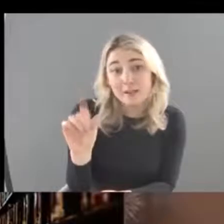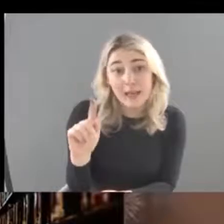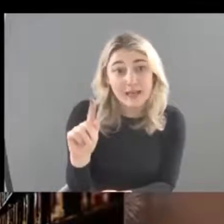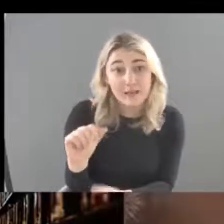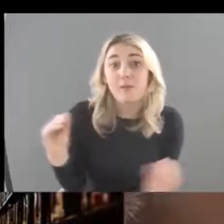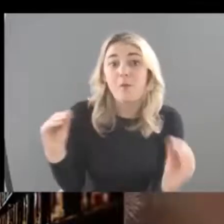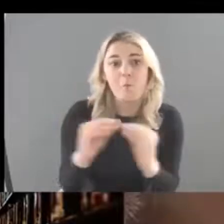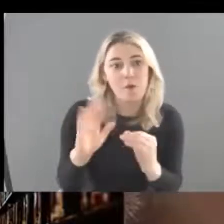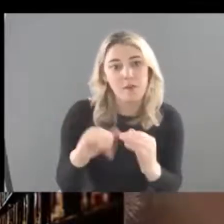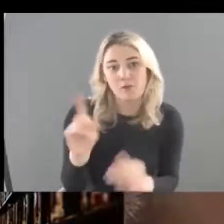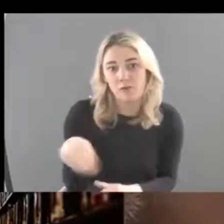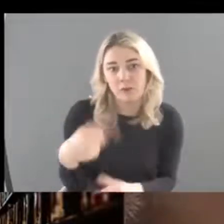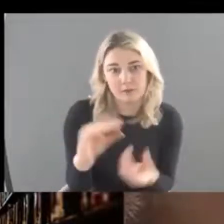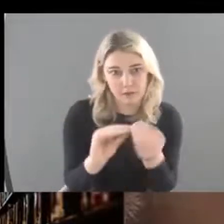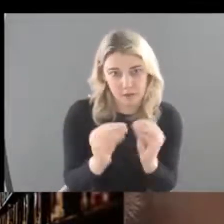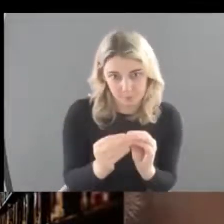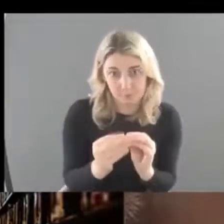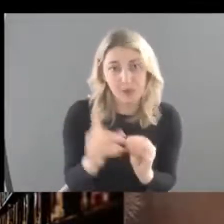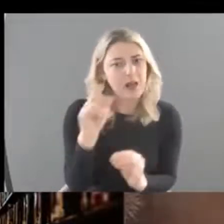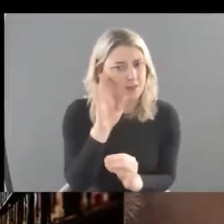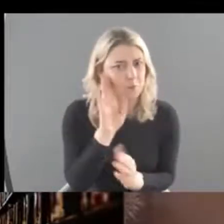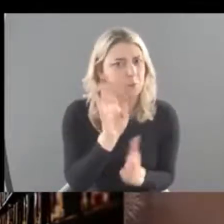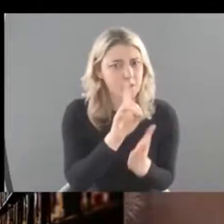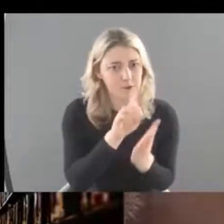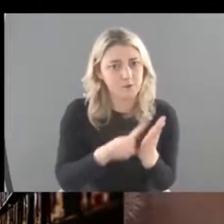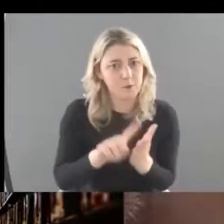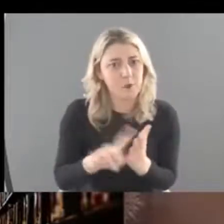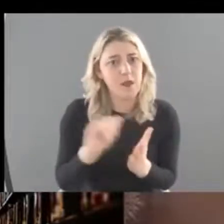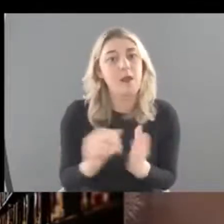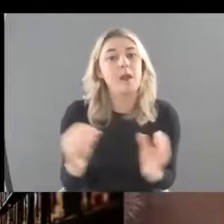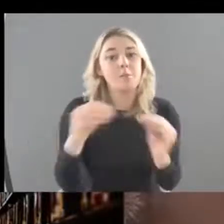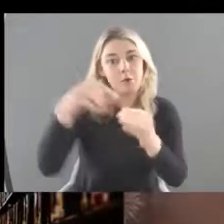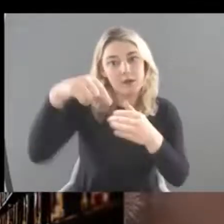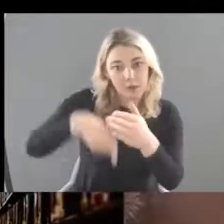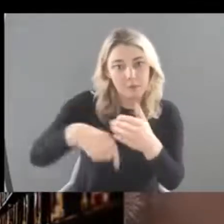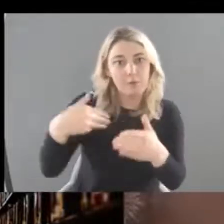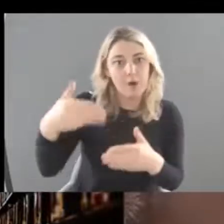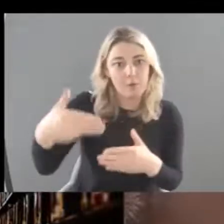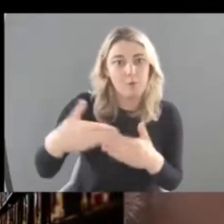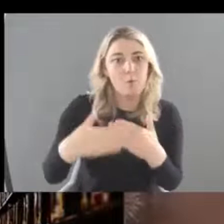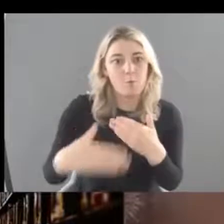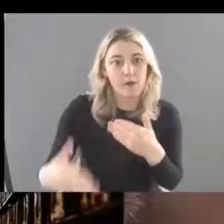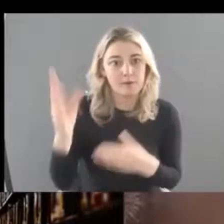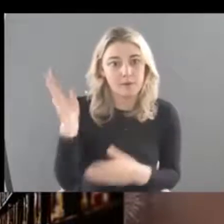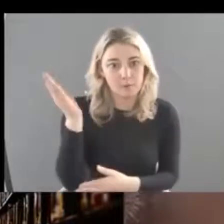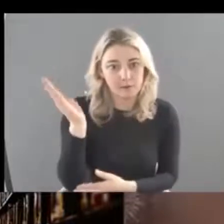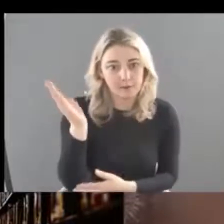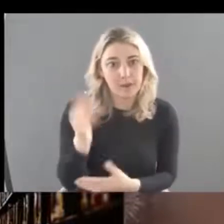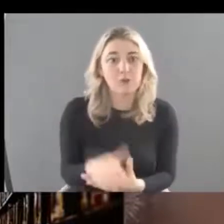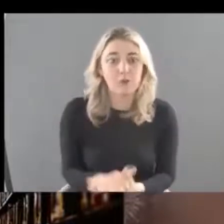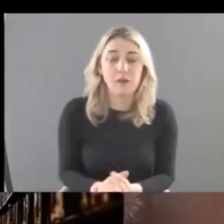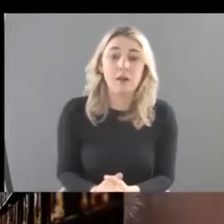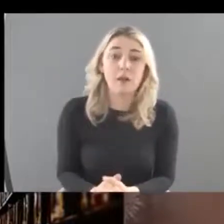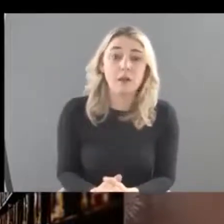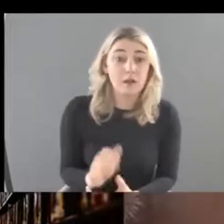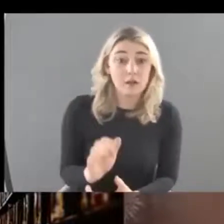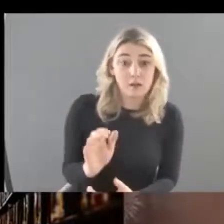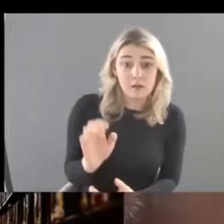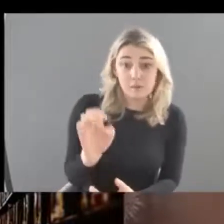And I think we're going to explore that in more depth throughout the rest of this presentation, but Eva, You're right on with that.